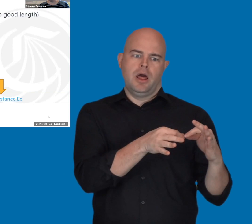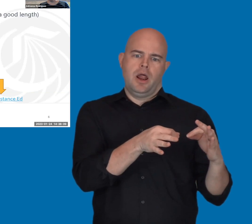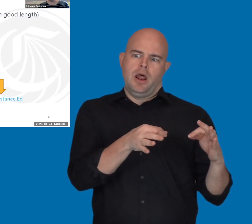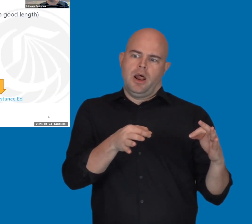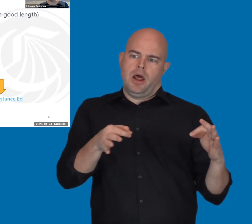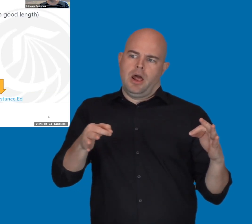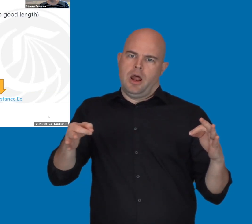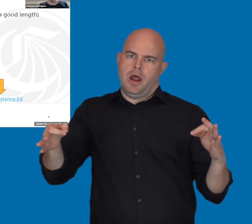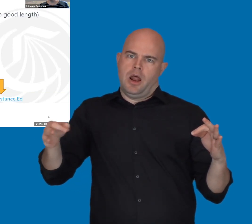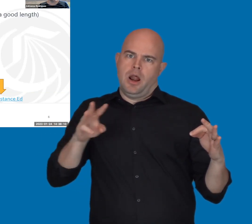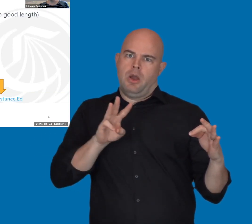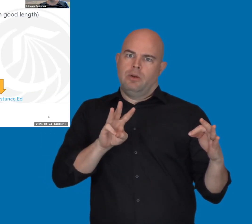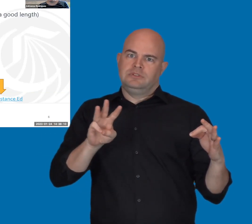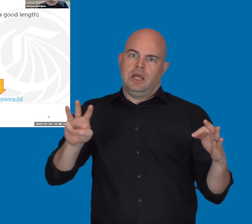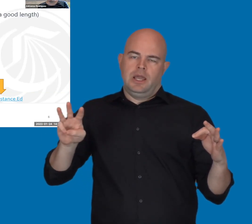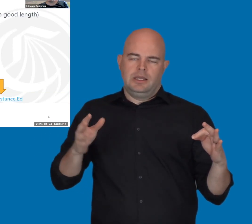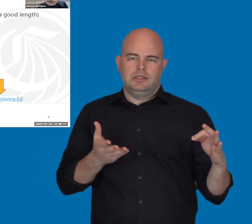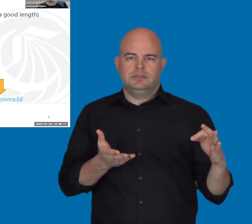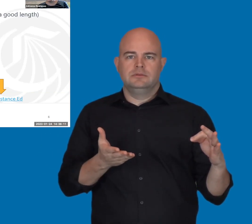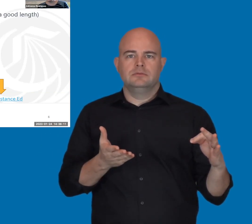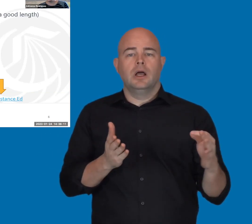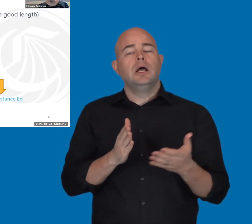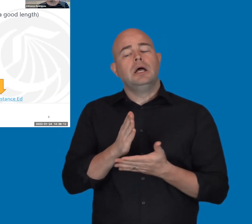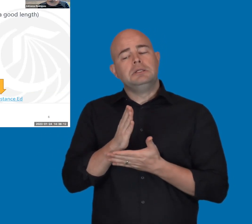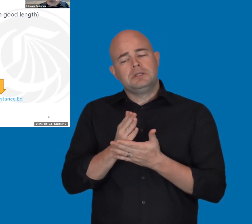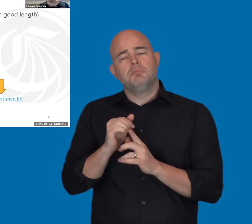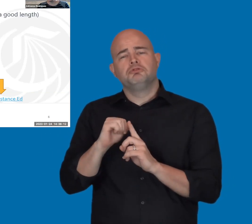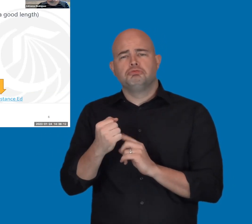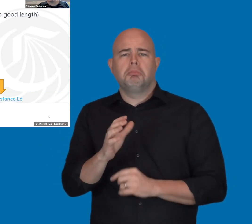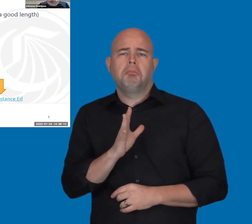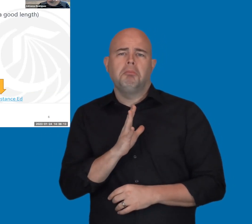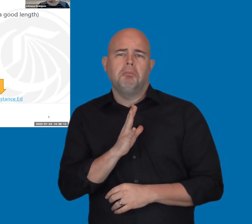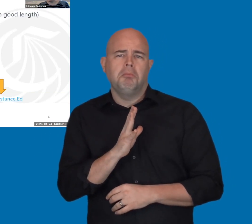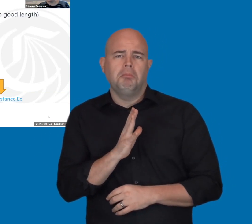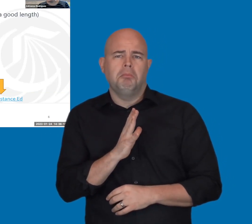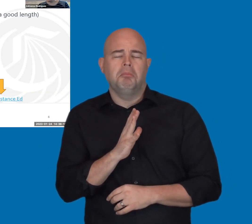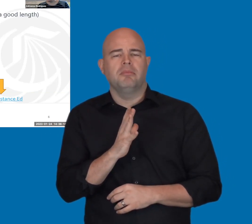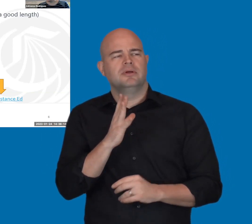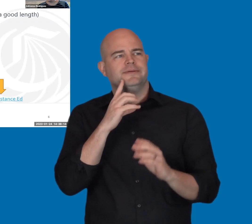There are certain situations where that's OK, for example,